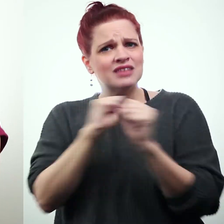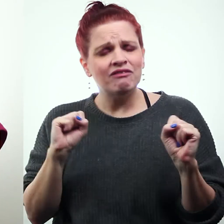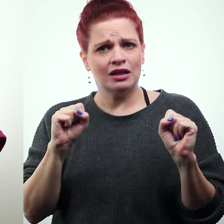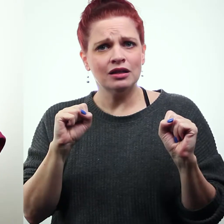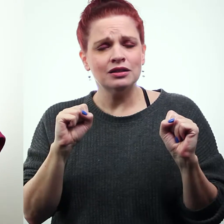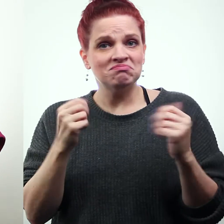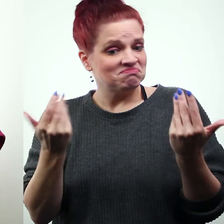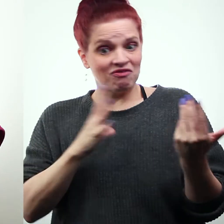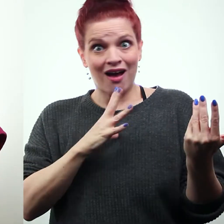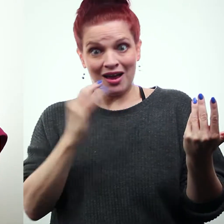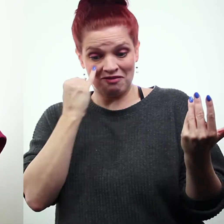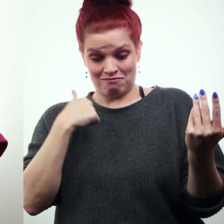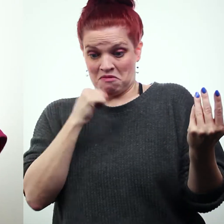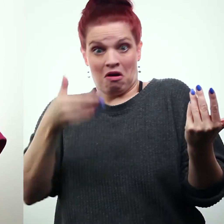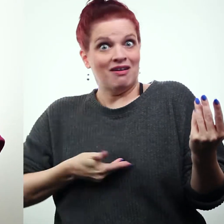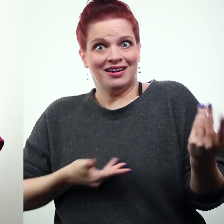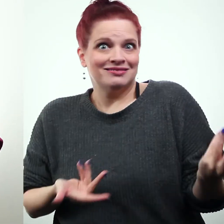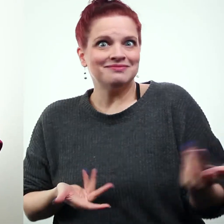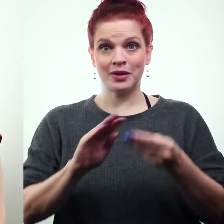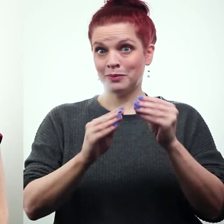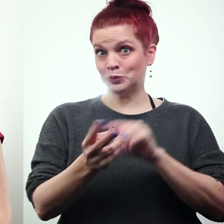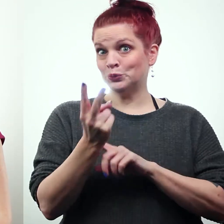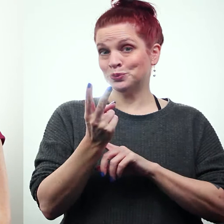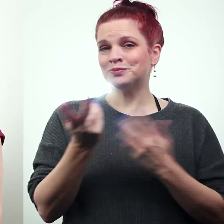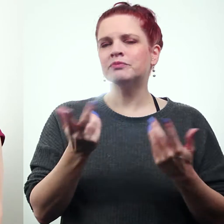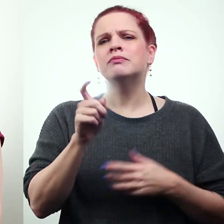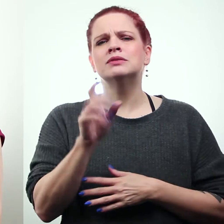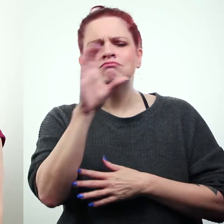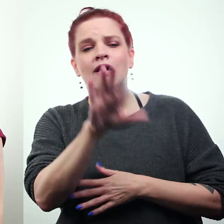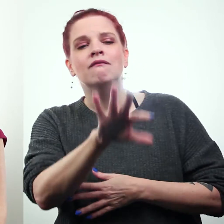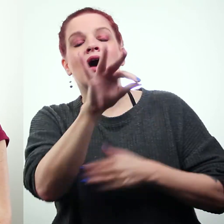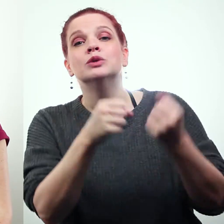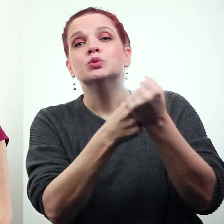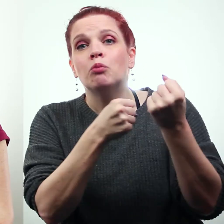zone that, again, it's okay if we're not invited to. Tip number two: seek support in your ally